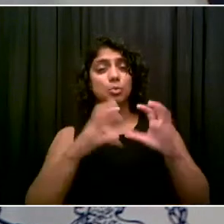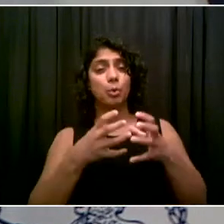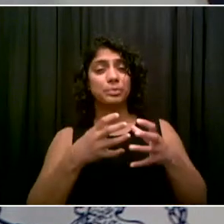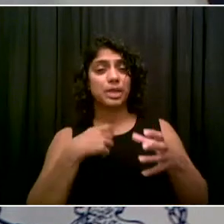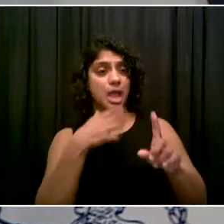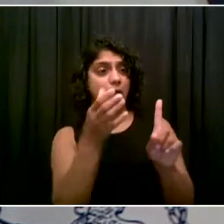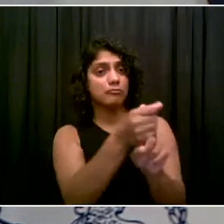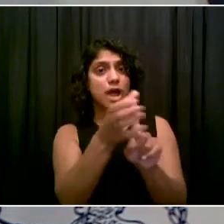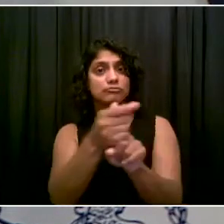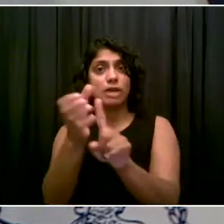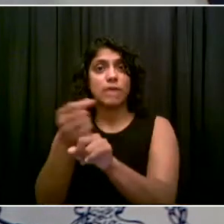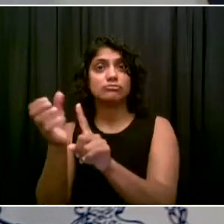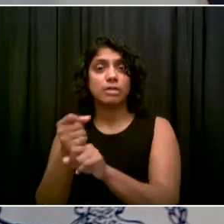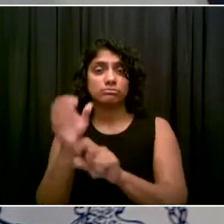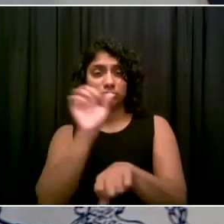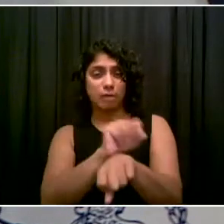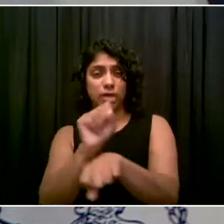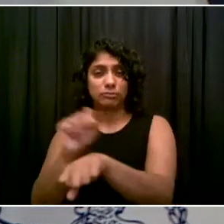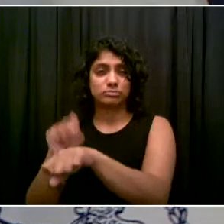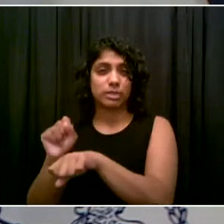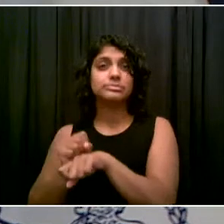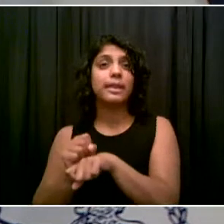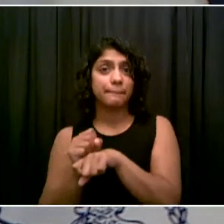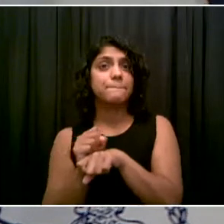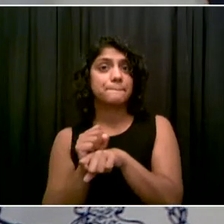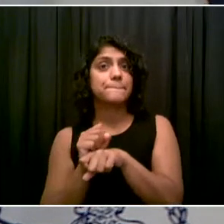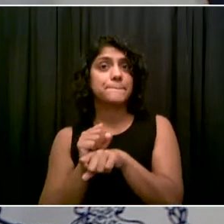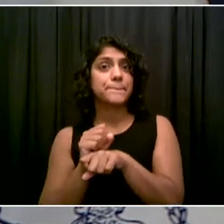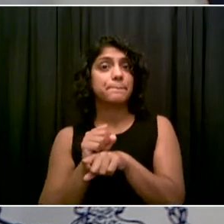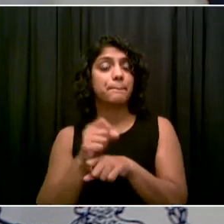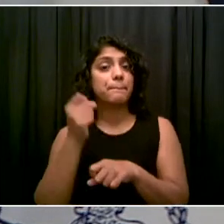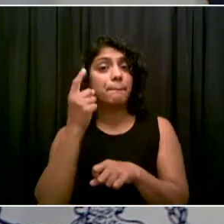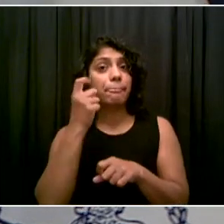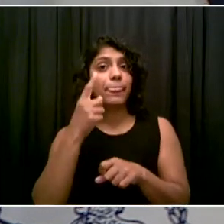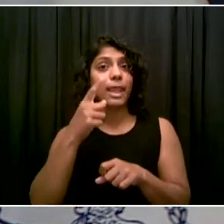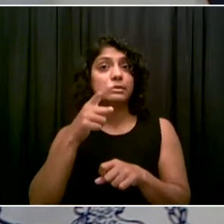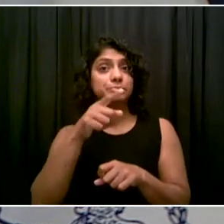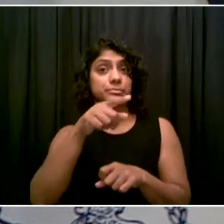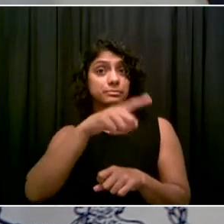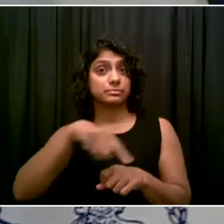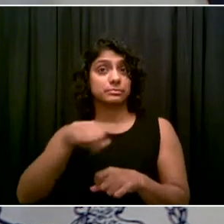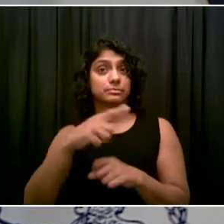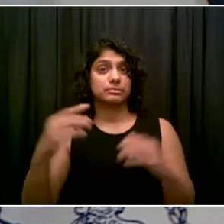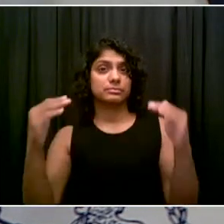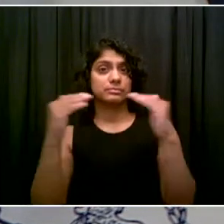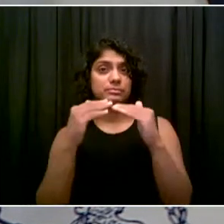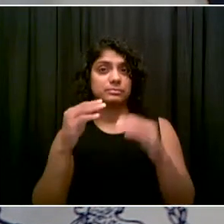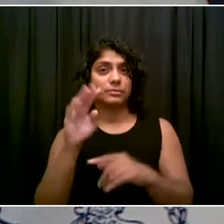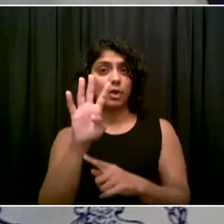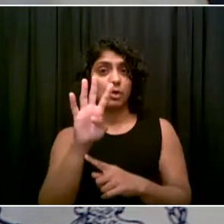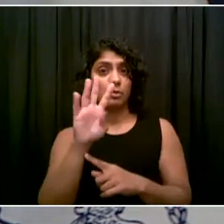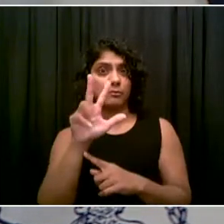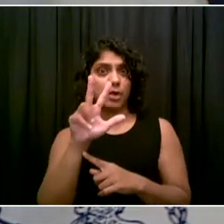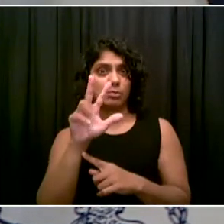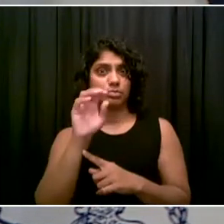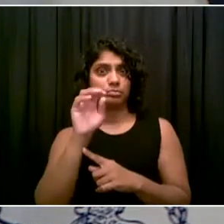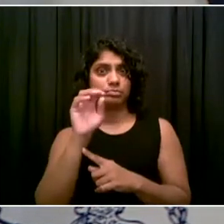RELATIVELY FEW CRIMES, 43 WHEN THE REIS16 00 SHOOTINGS LAST